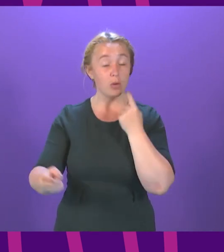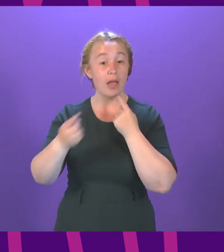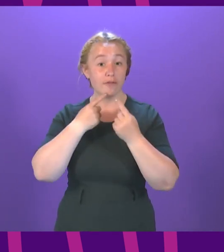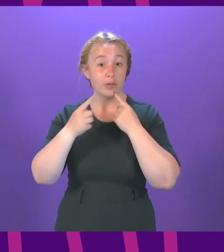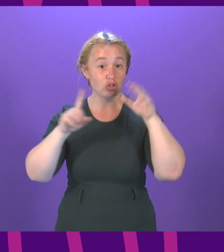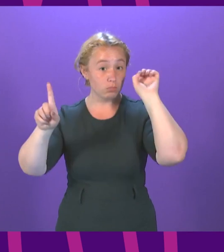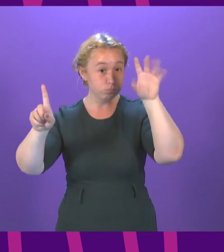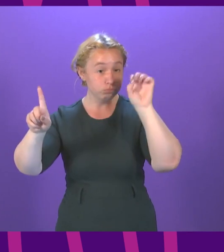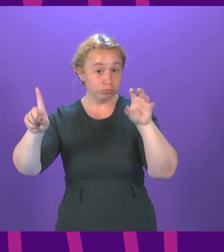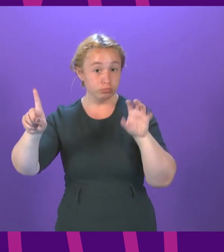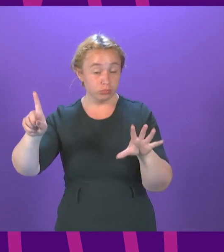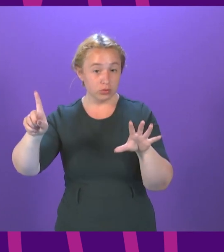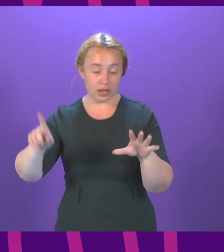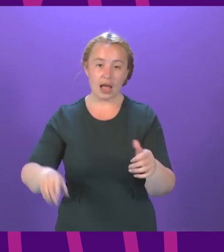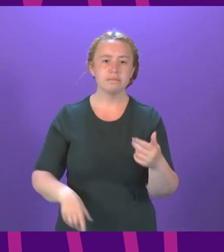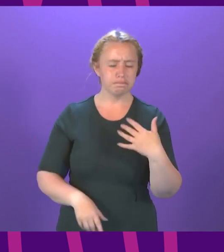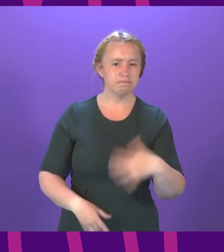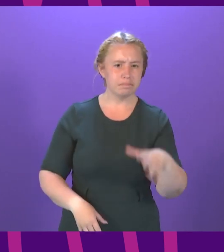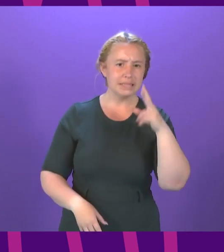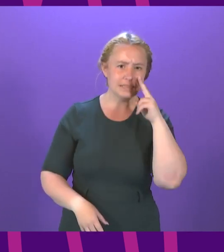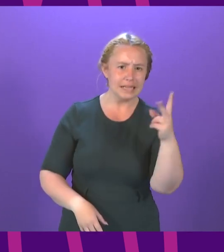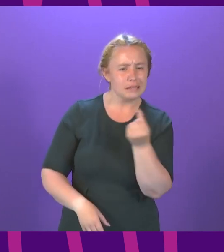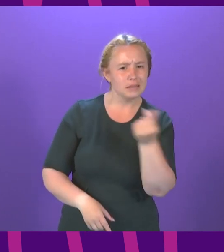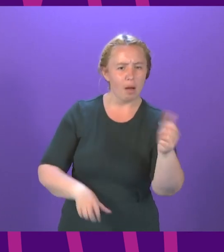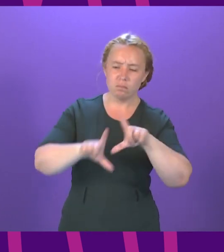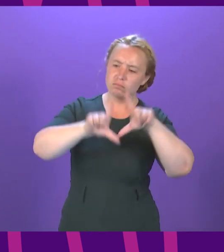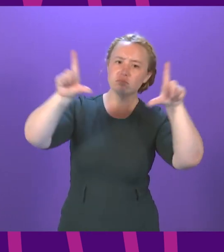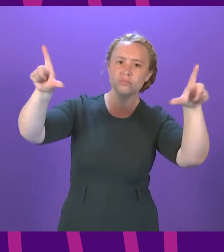already—I have certainly seen signs on the overhead gantries on other motorways that